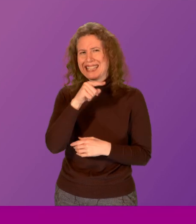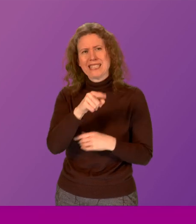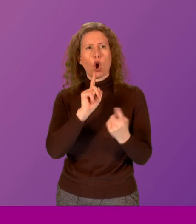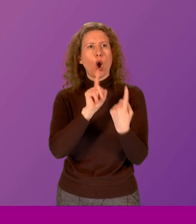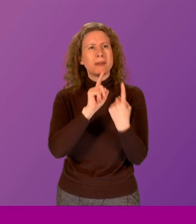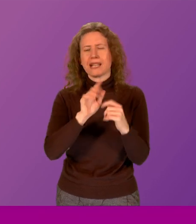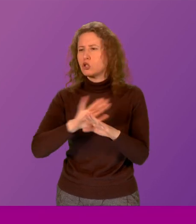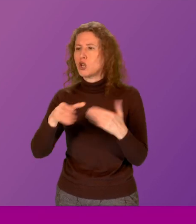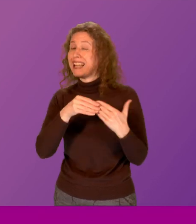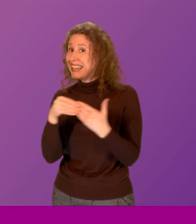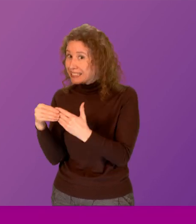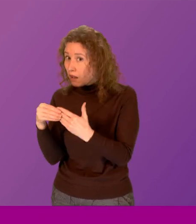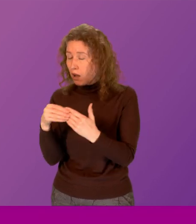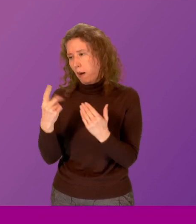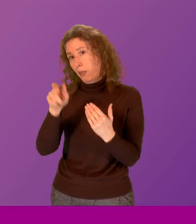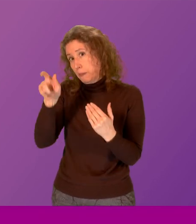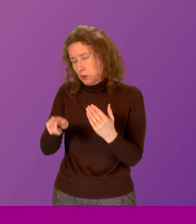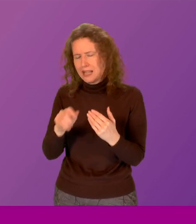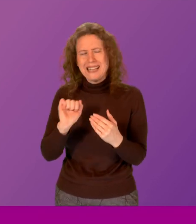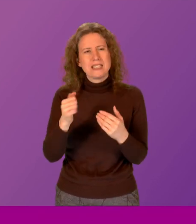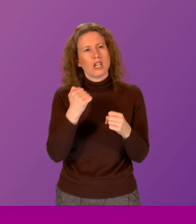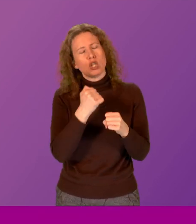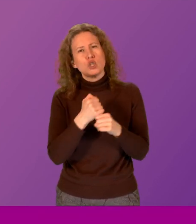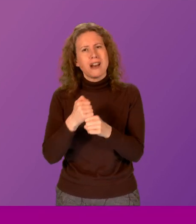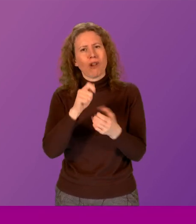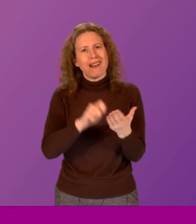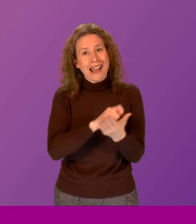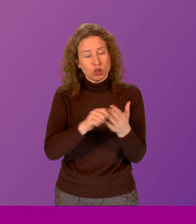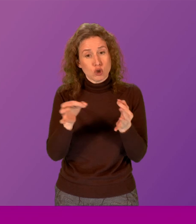by Alex Neil, while his general election strategy has been trashed by Pete Wishart,